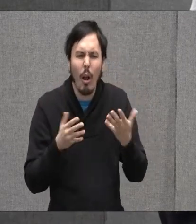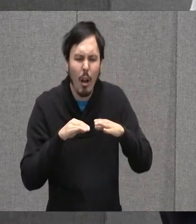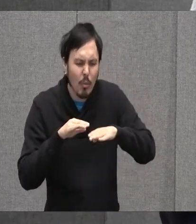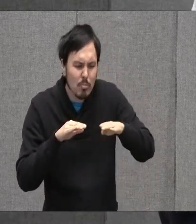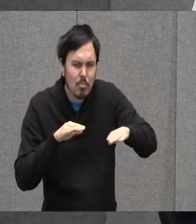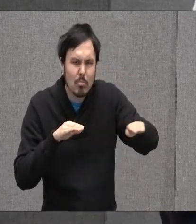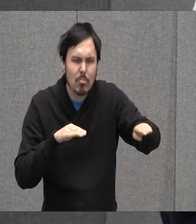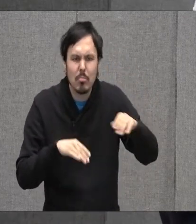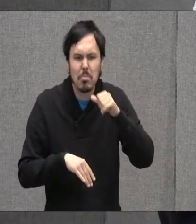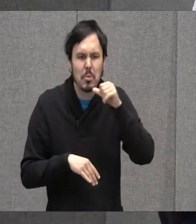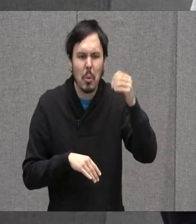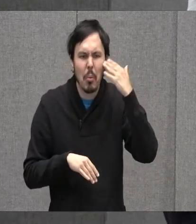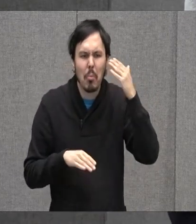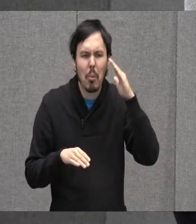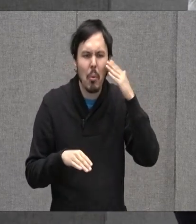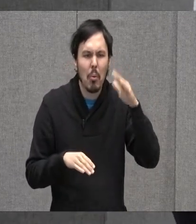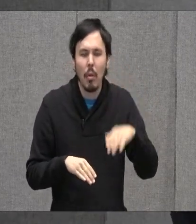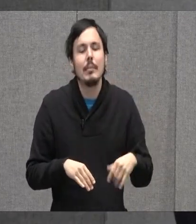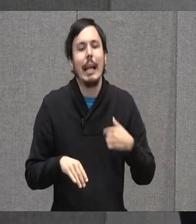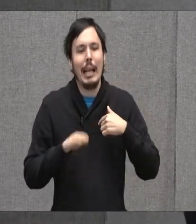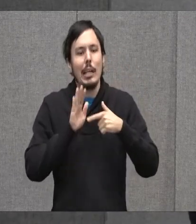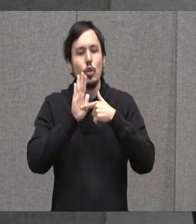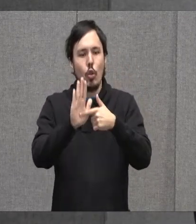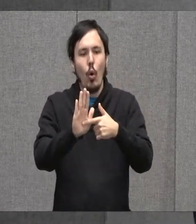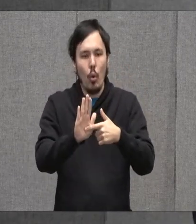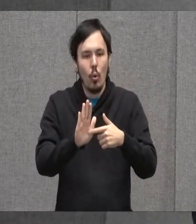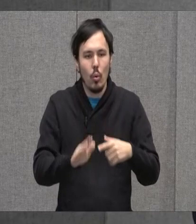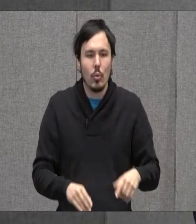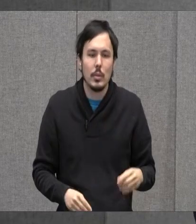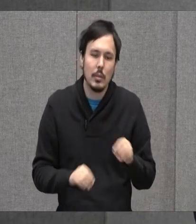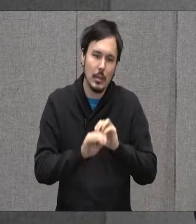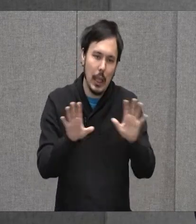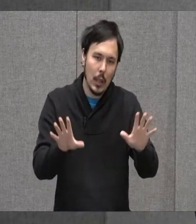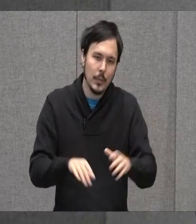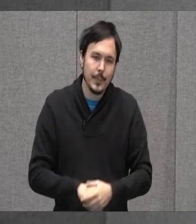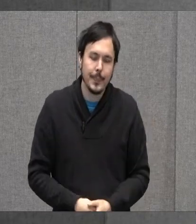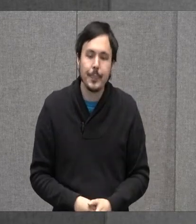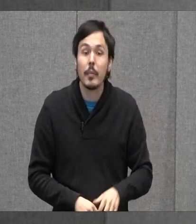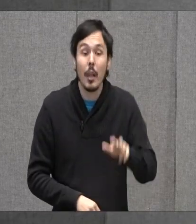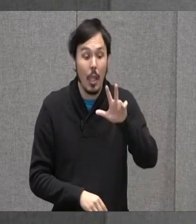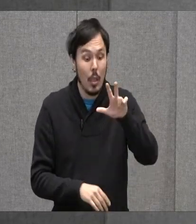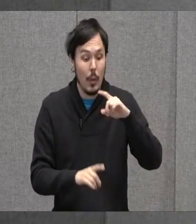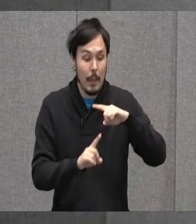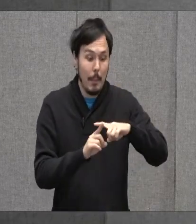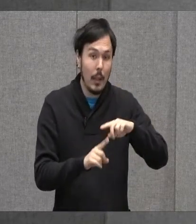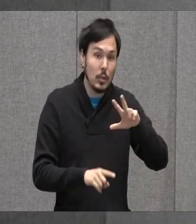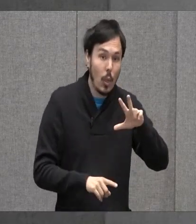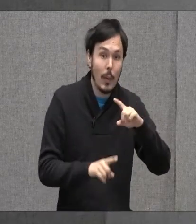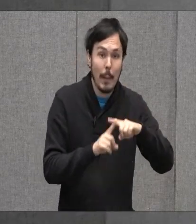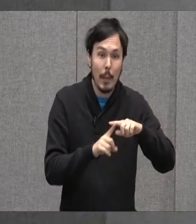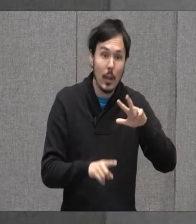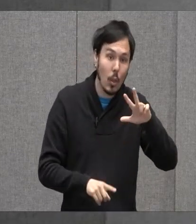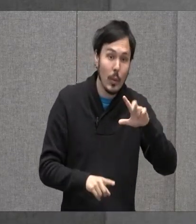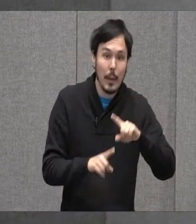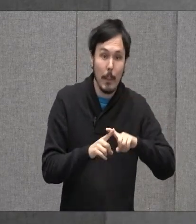as we're going through this. And then I'm gonna show my math. Three plus three, plus three, plus three,